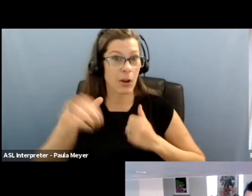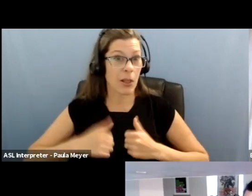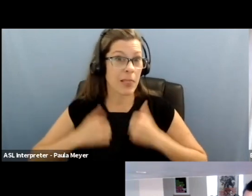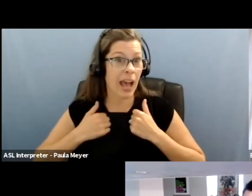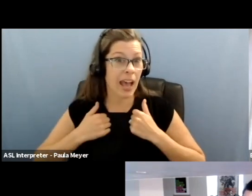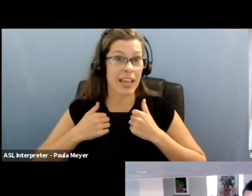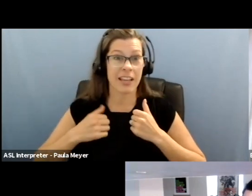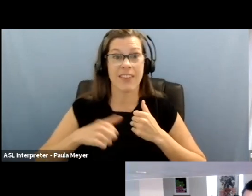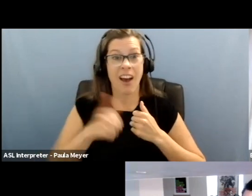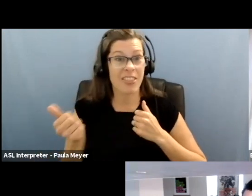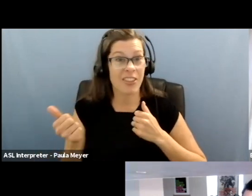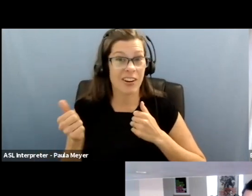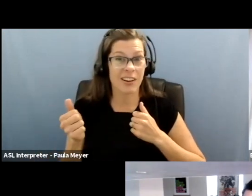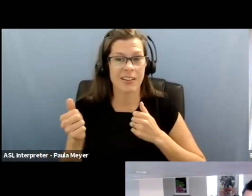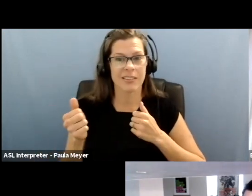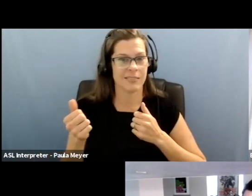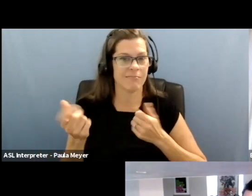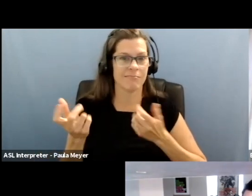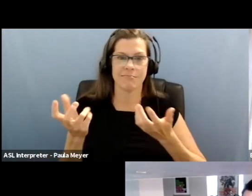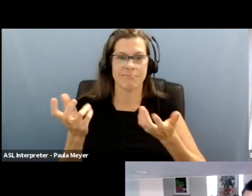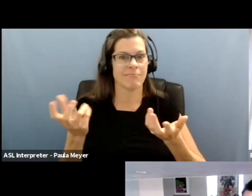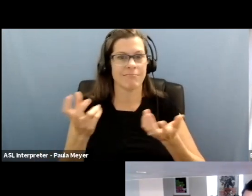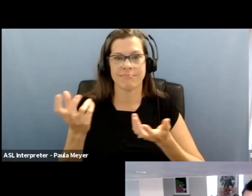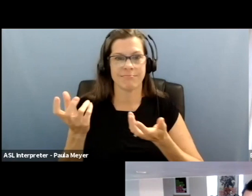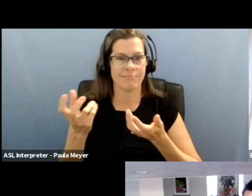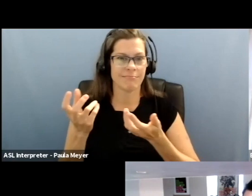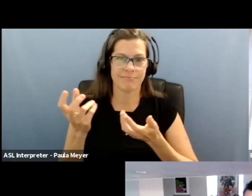Yeah. To view captions or have a good, accessible audience experience?